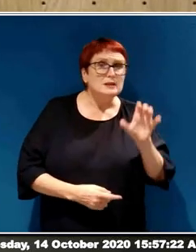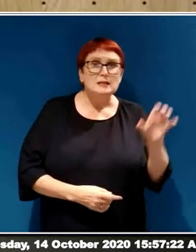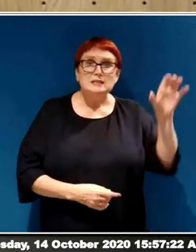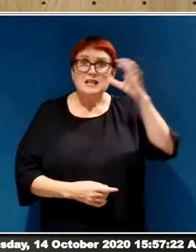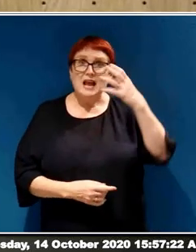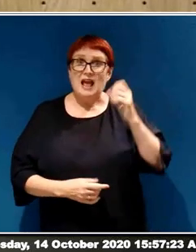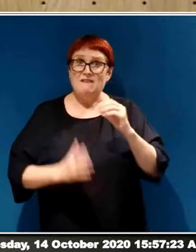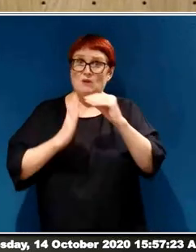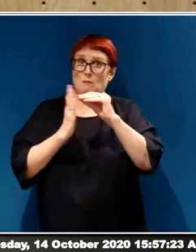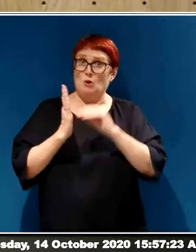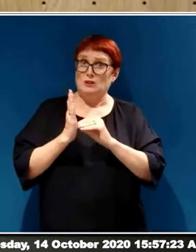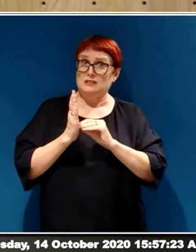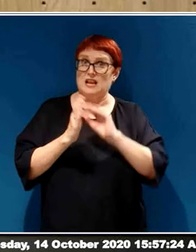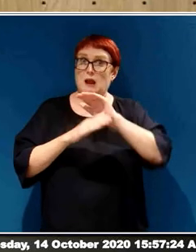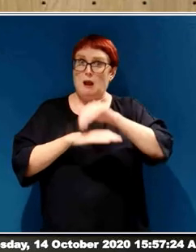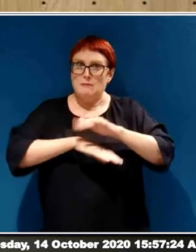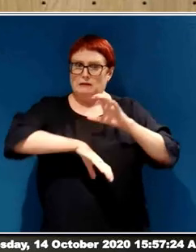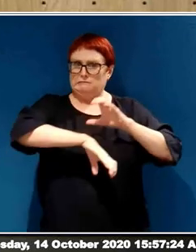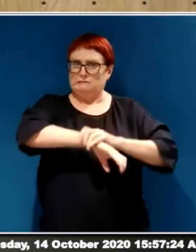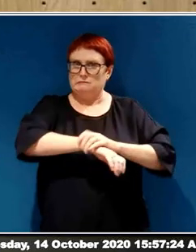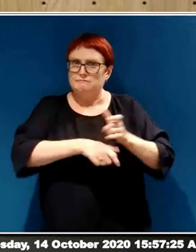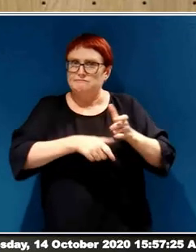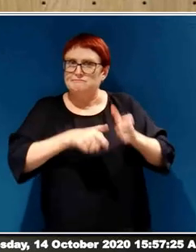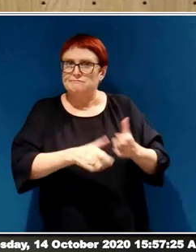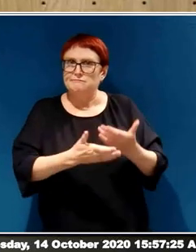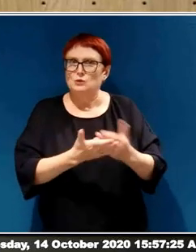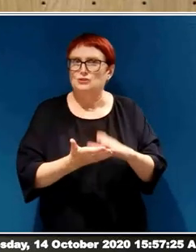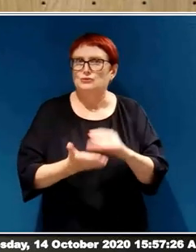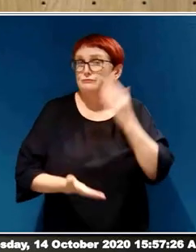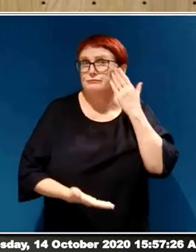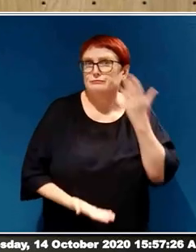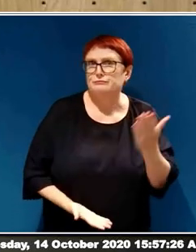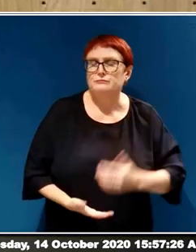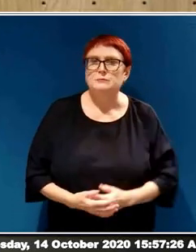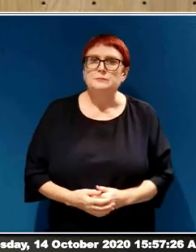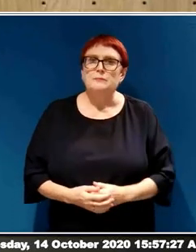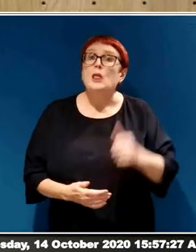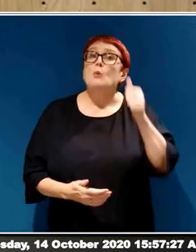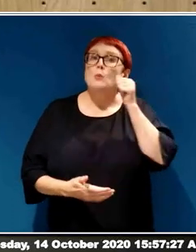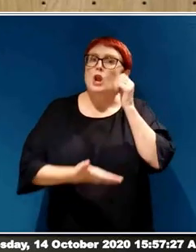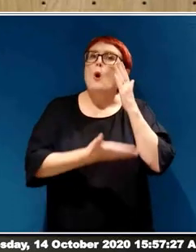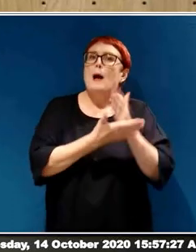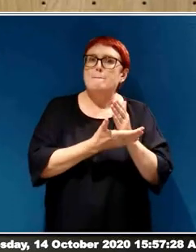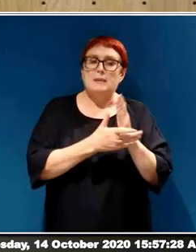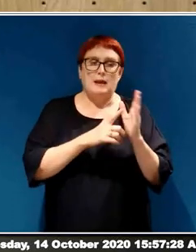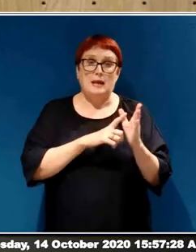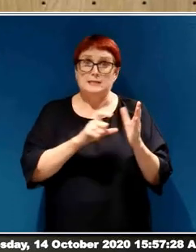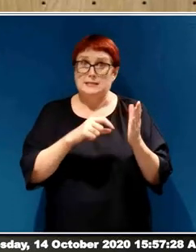We know for certain that the ACT, Queensland and Victorian Governments